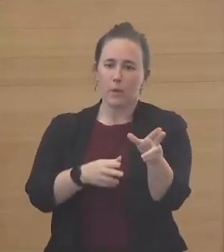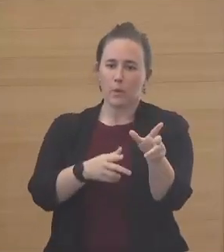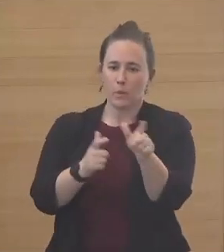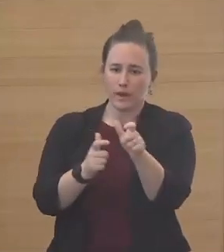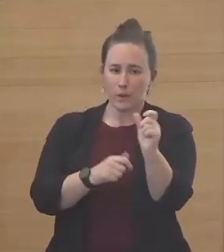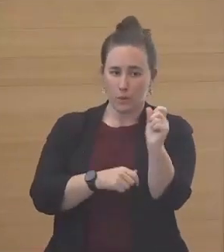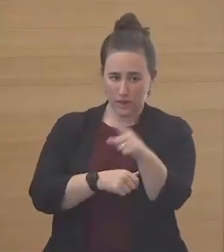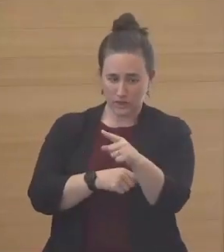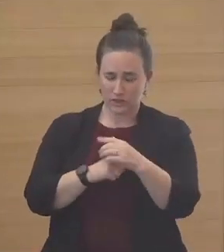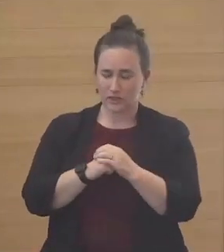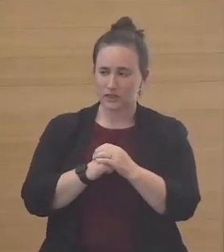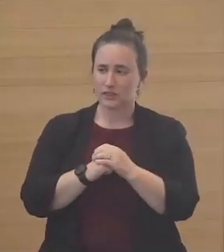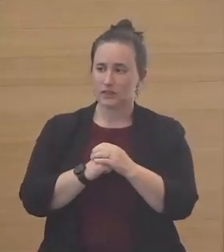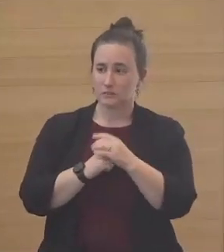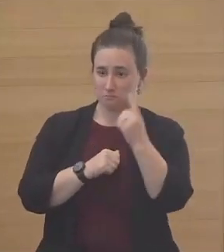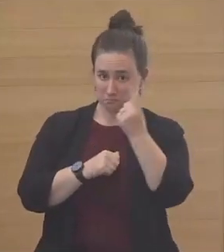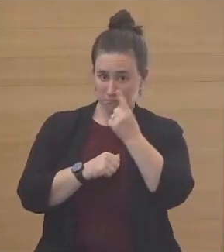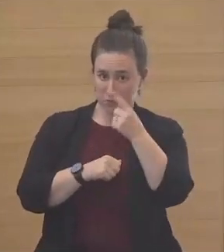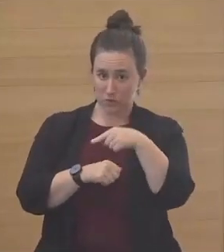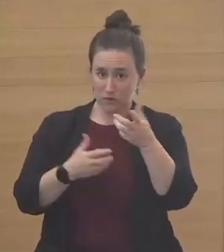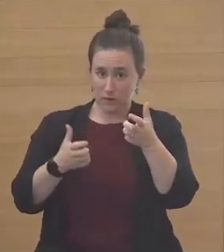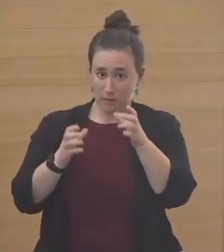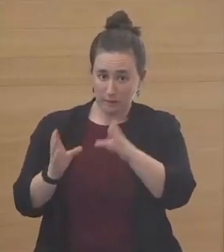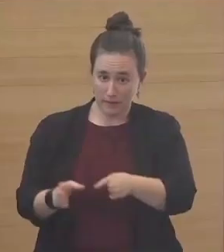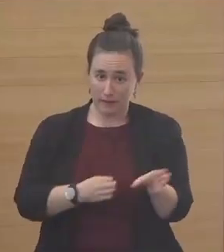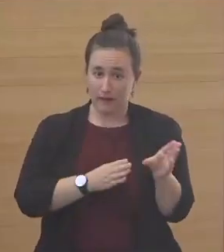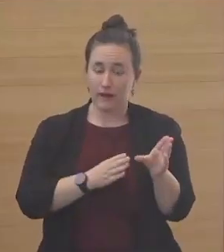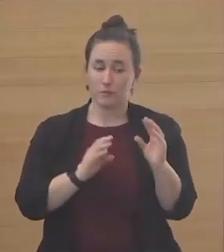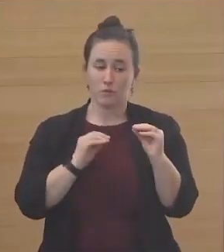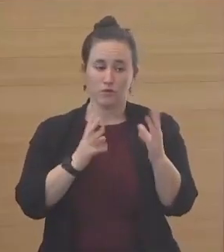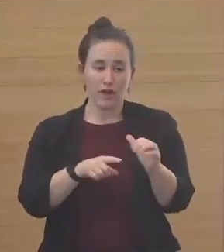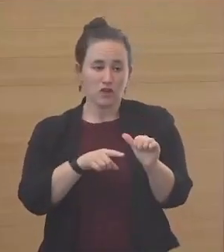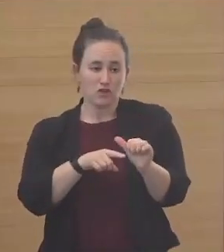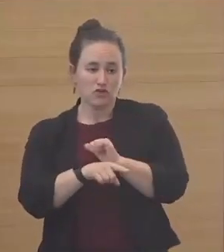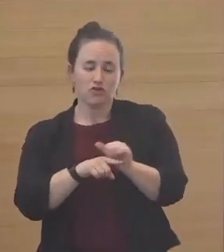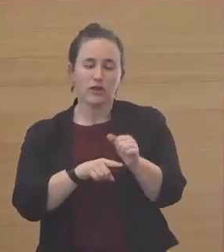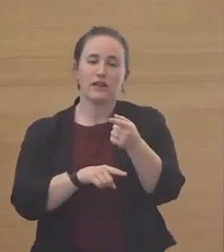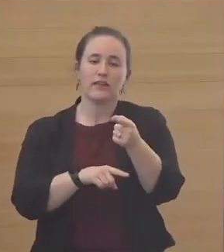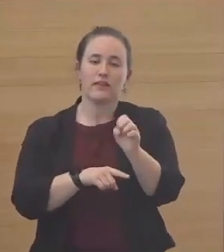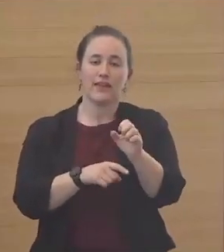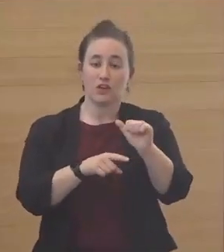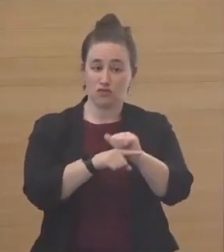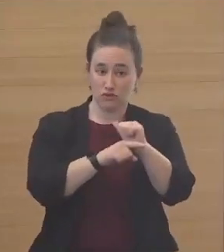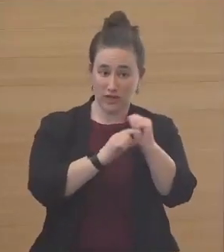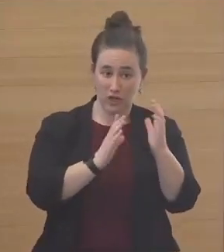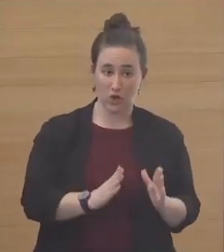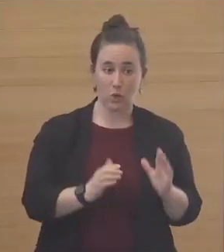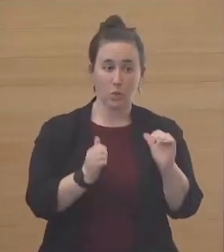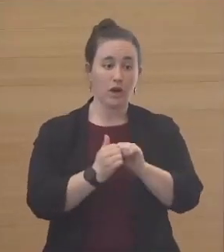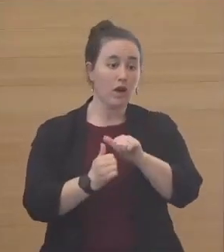Did you guys plan to do any, like, train-the-trainer type stuff with other youth groups